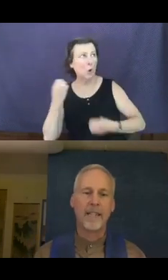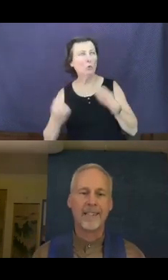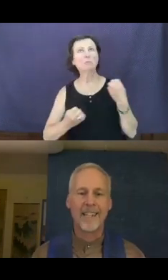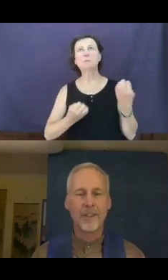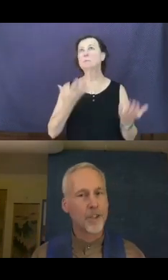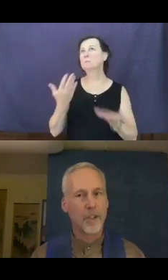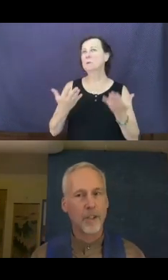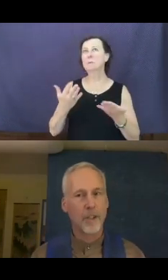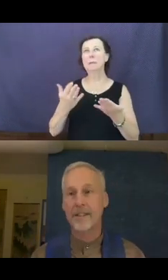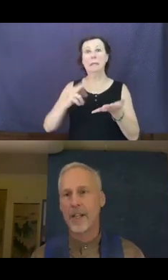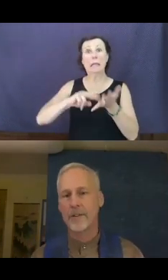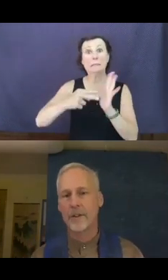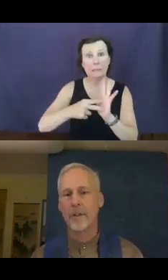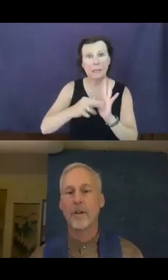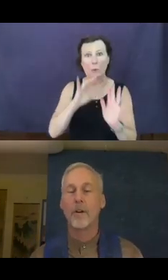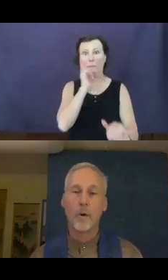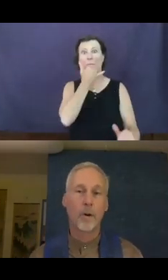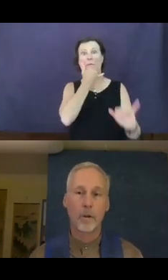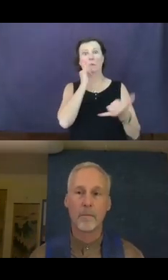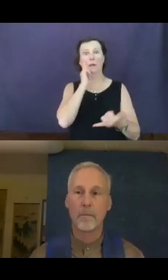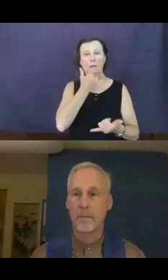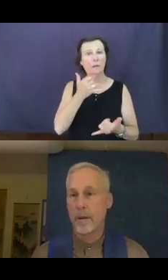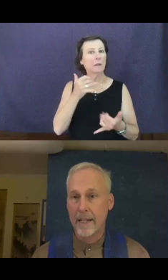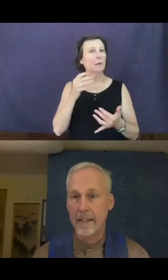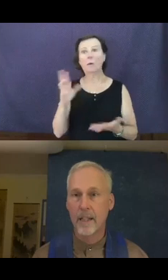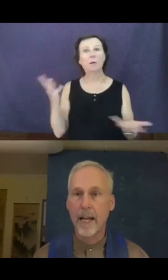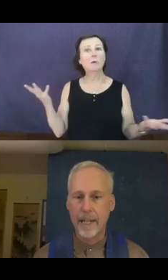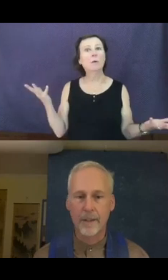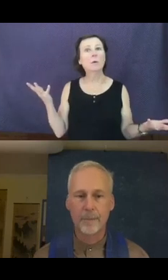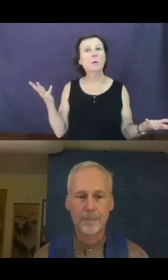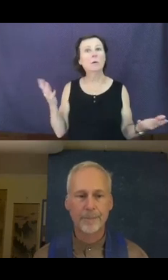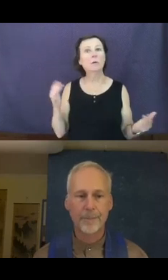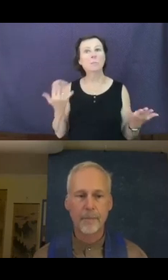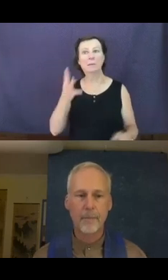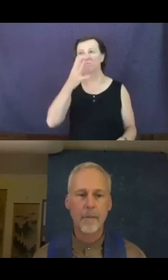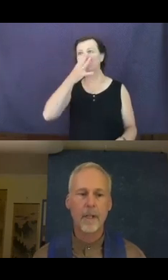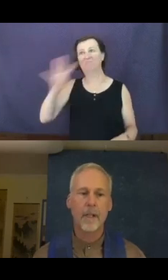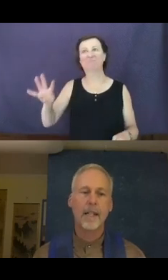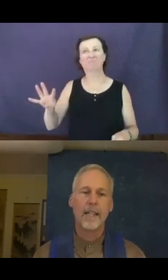intentional, or accidental, or by neglect.